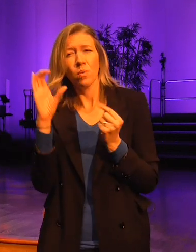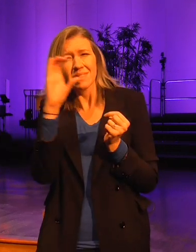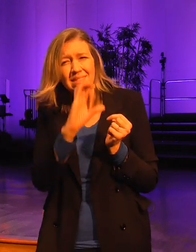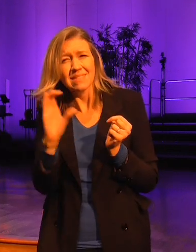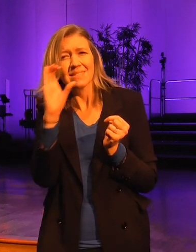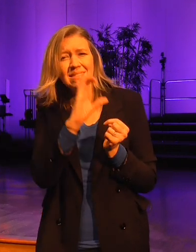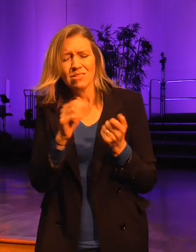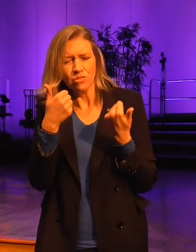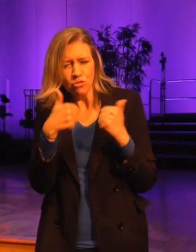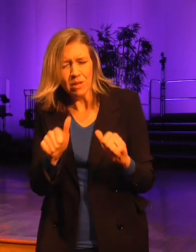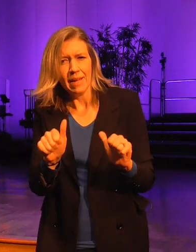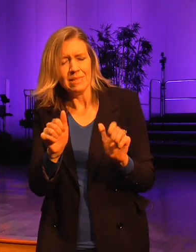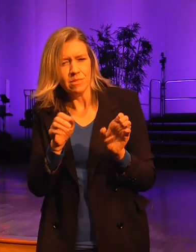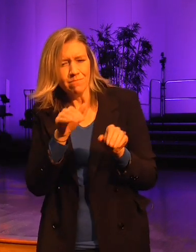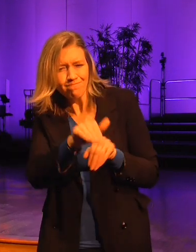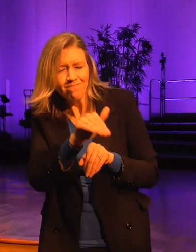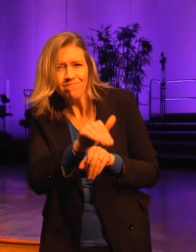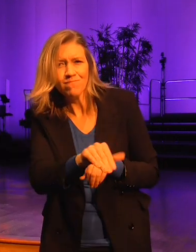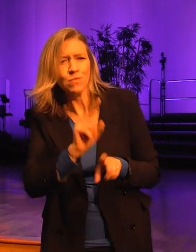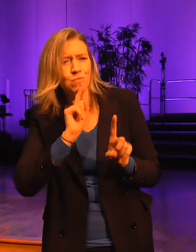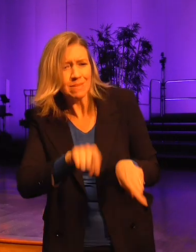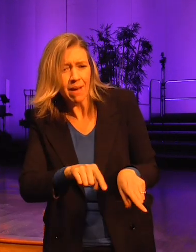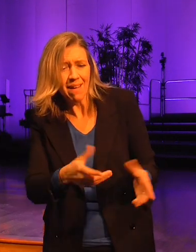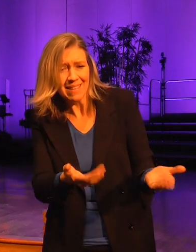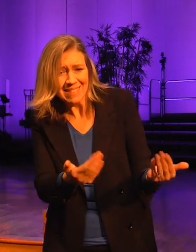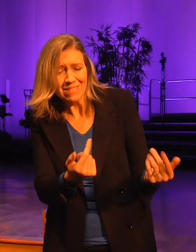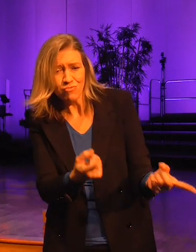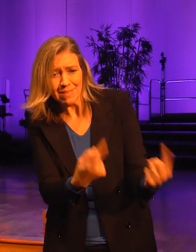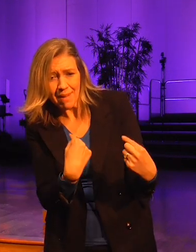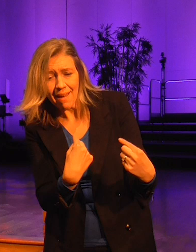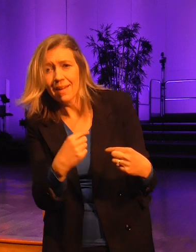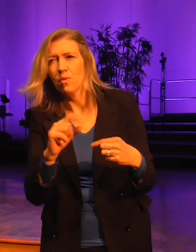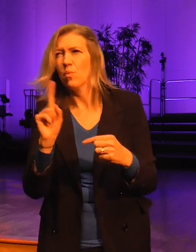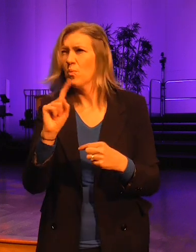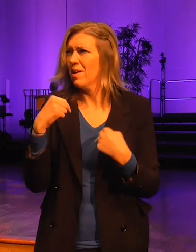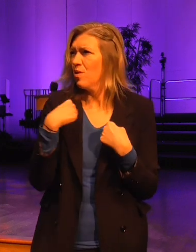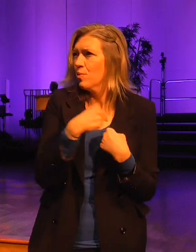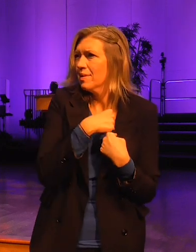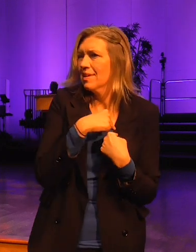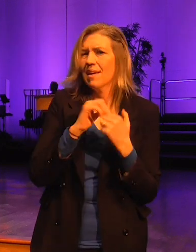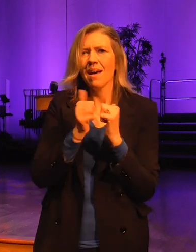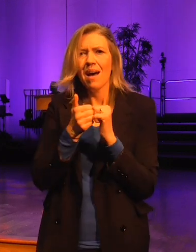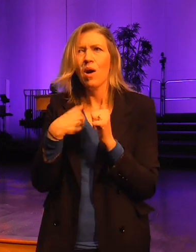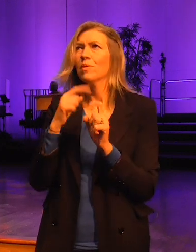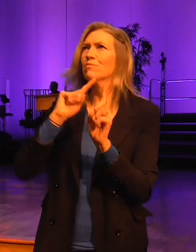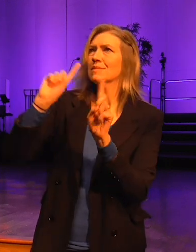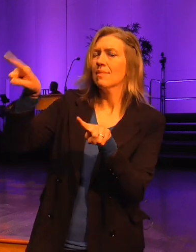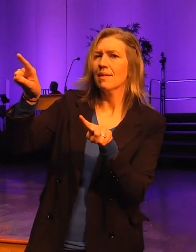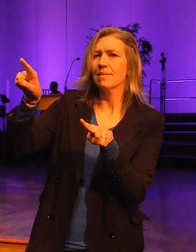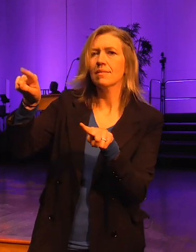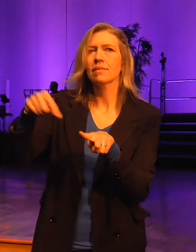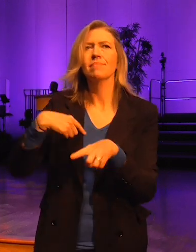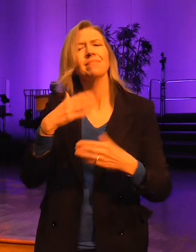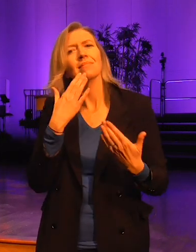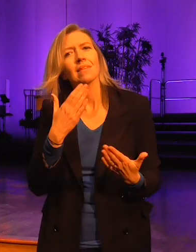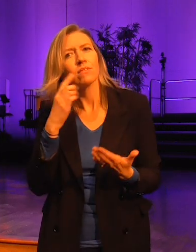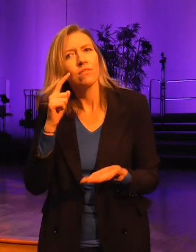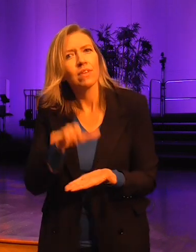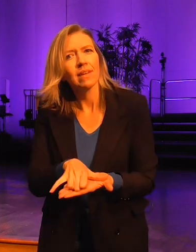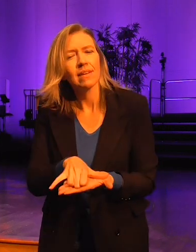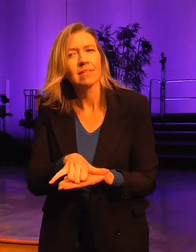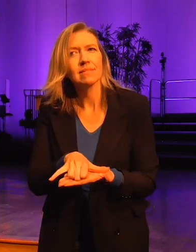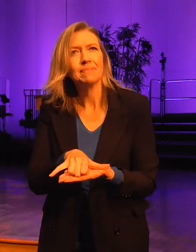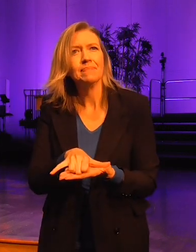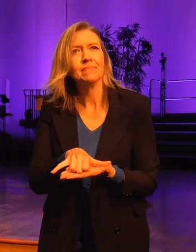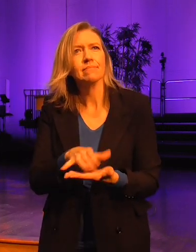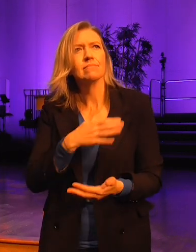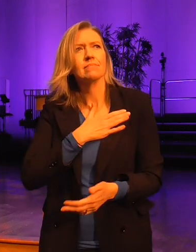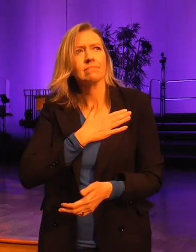us to respond where are we how are we responding and I'm so thankful for that that in the midst of